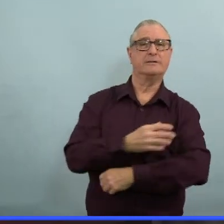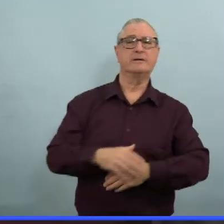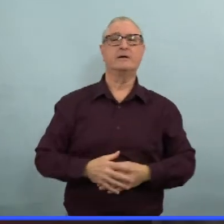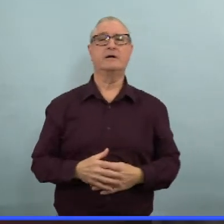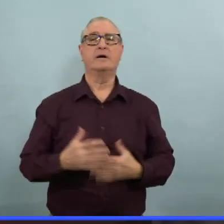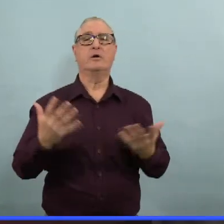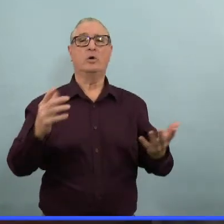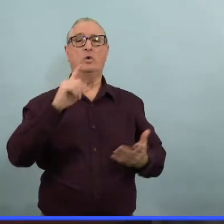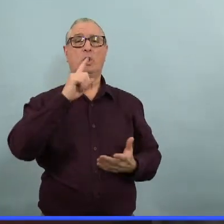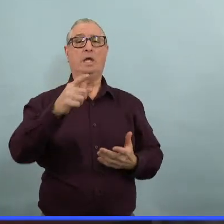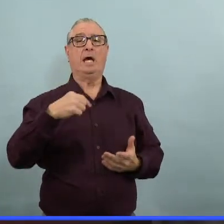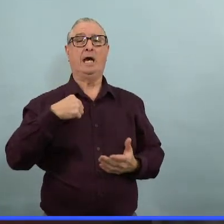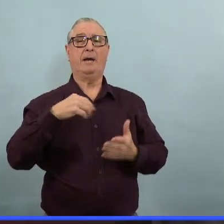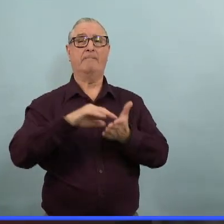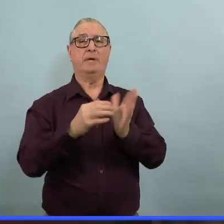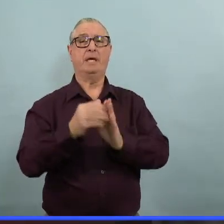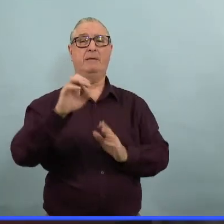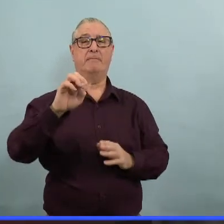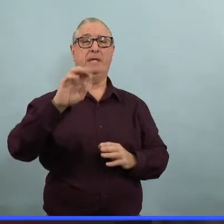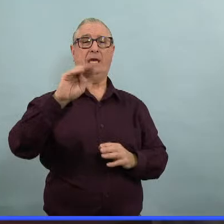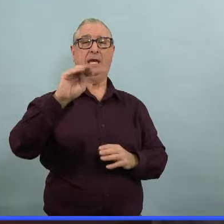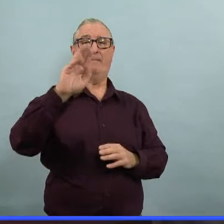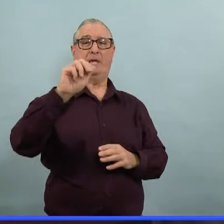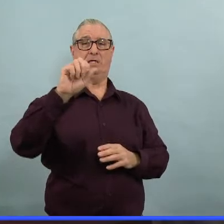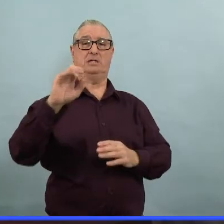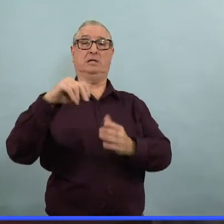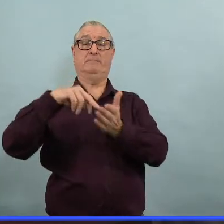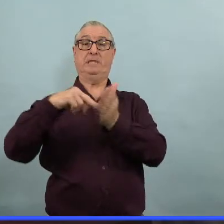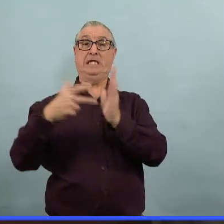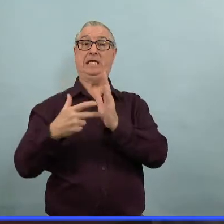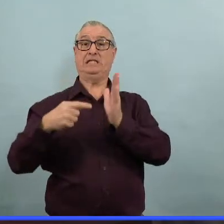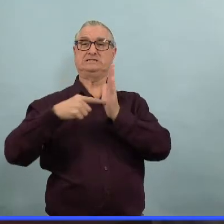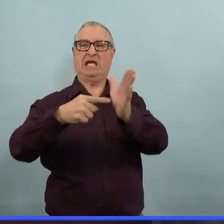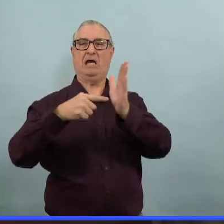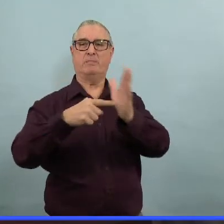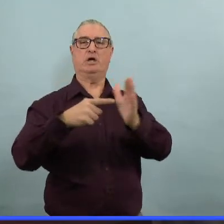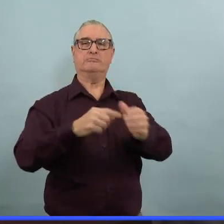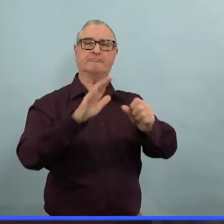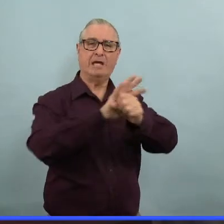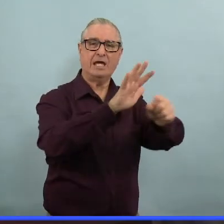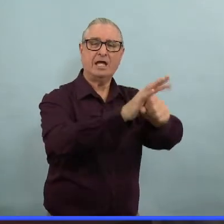uh to the extent that those were in positions that you know were saying some things contrary to that